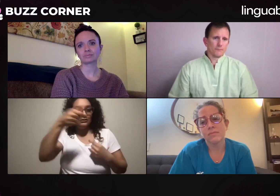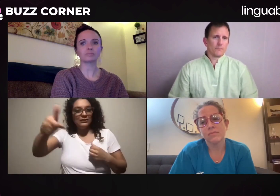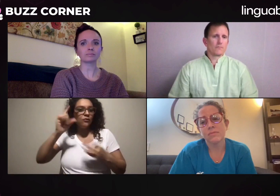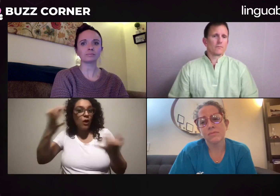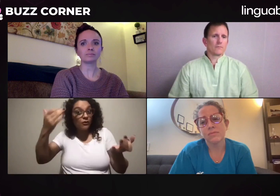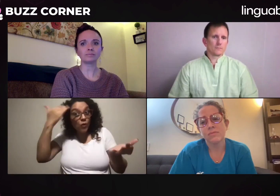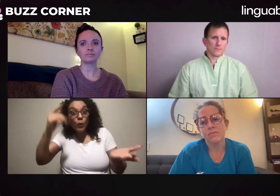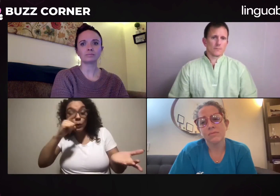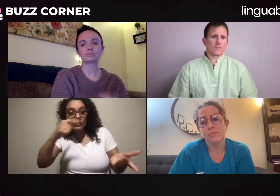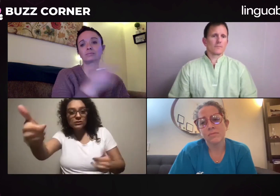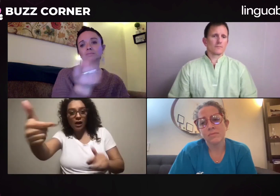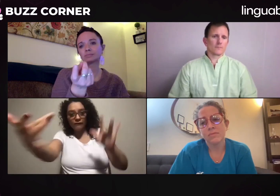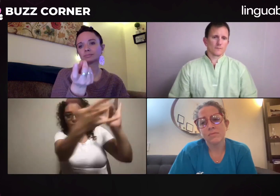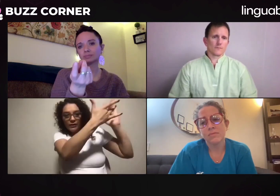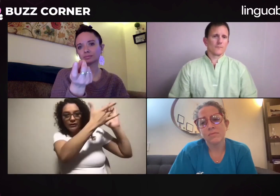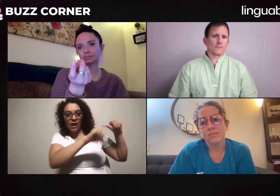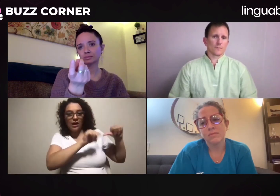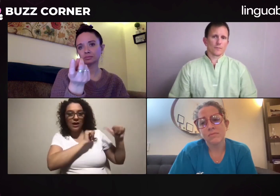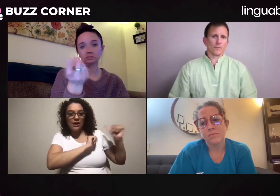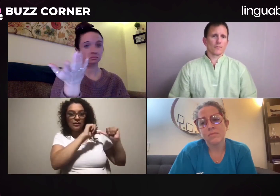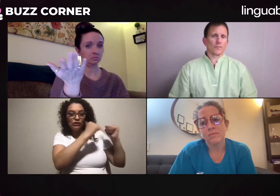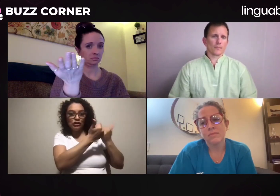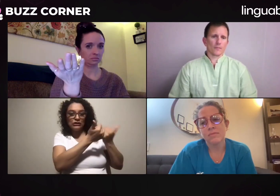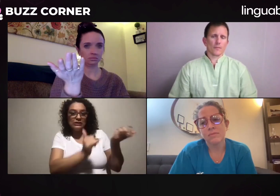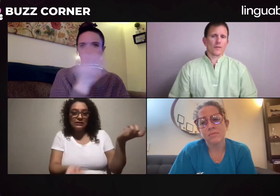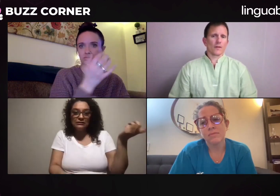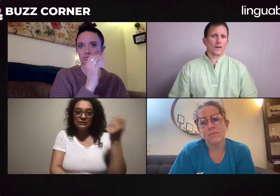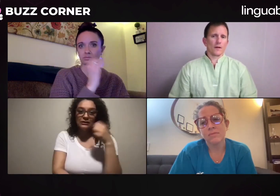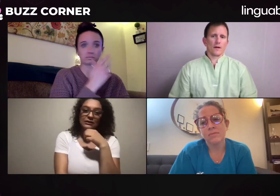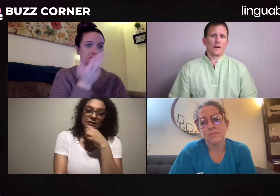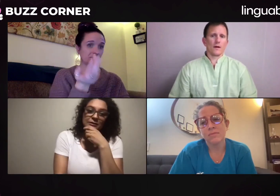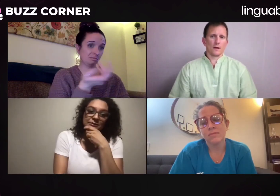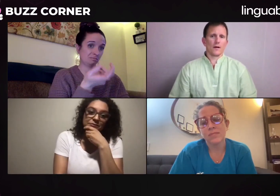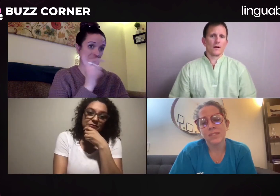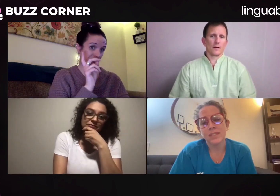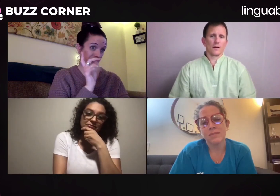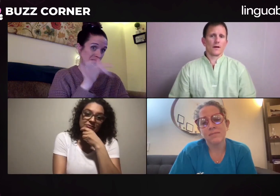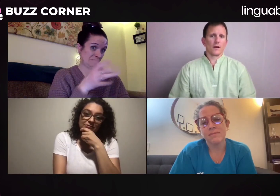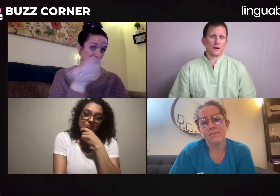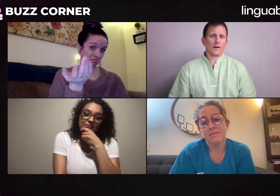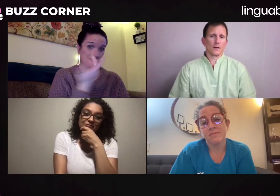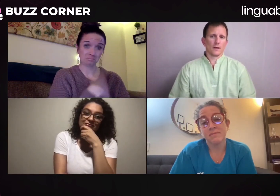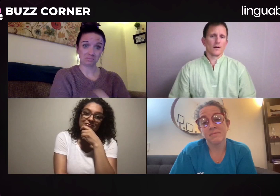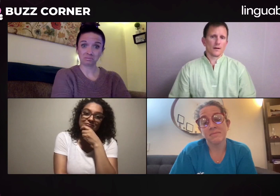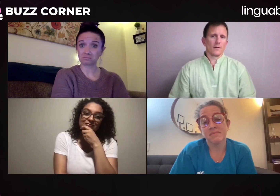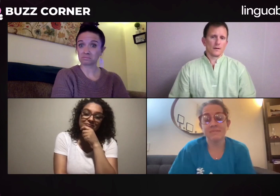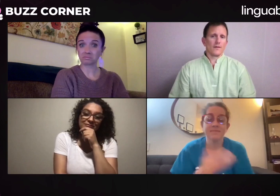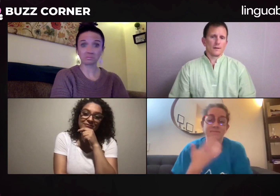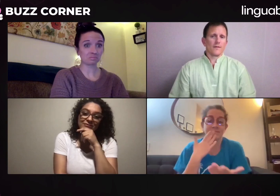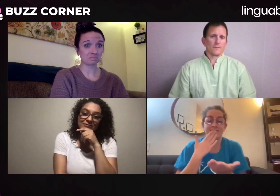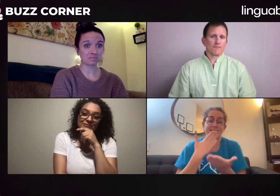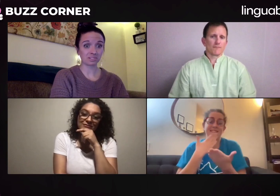and then if they want to know, they can reach out to the entity or the organization to ask. I agree. Thank you.